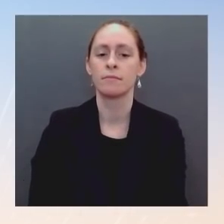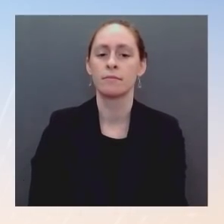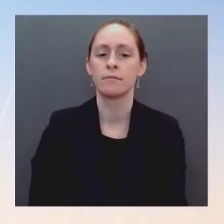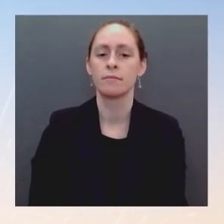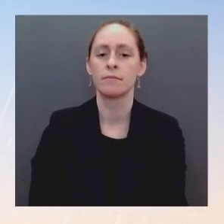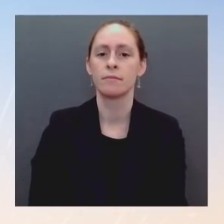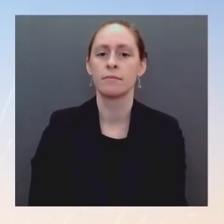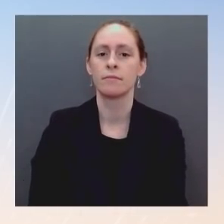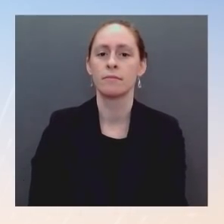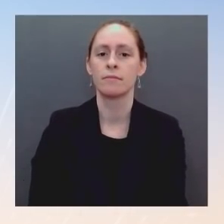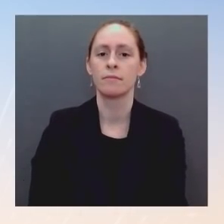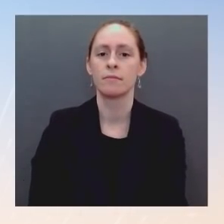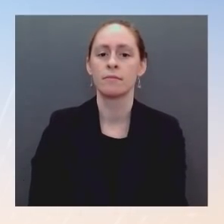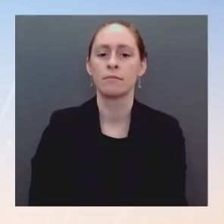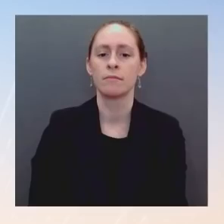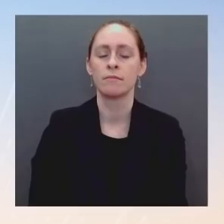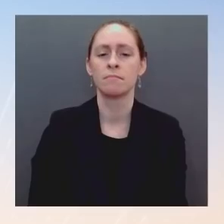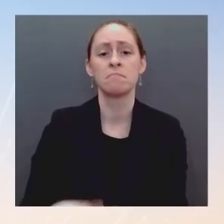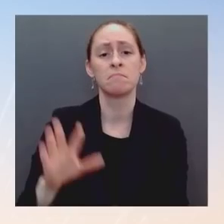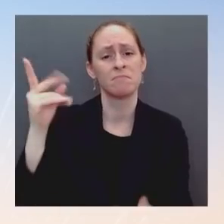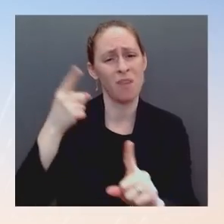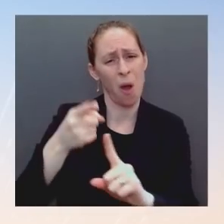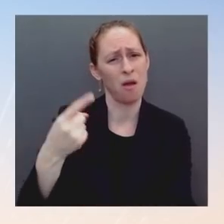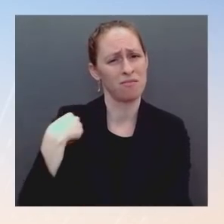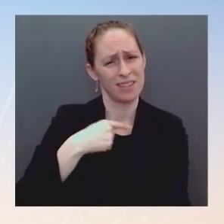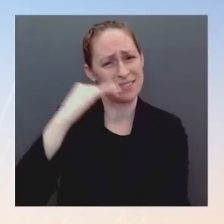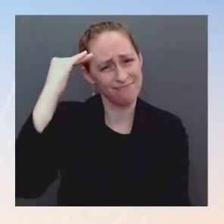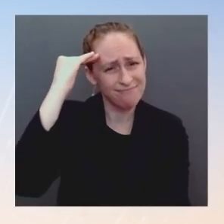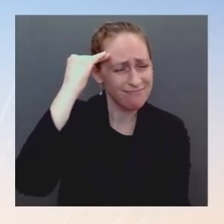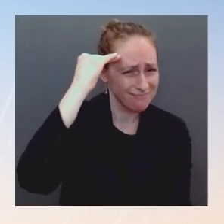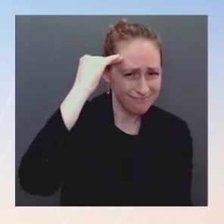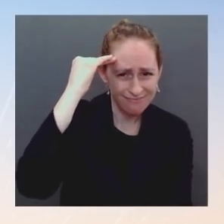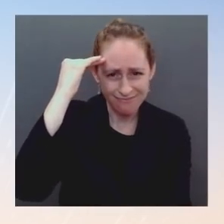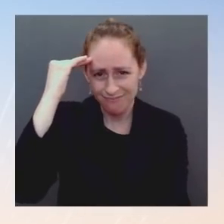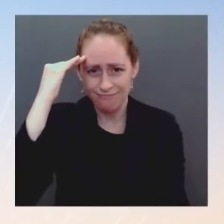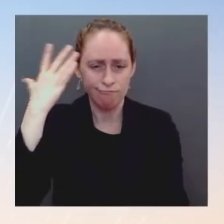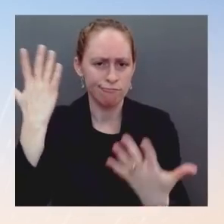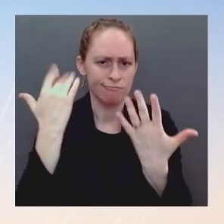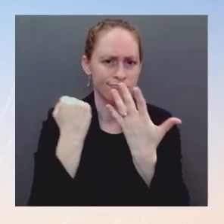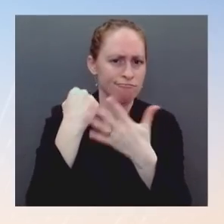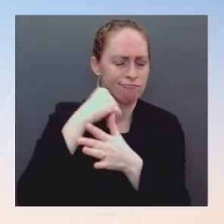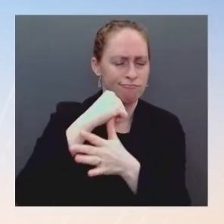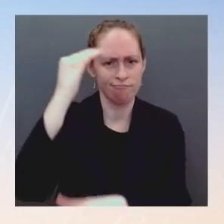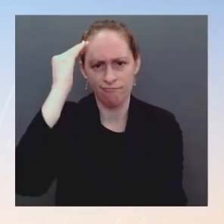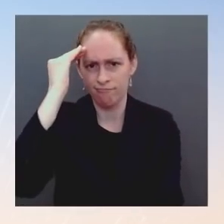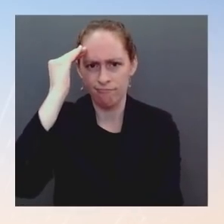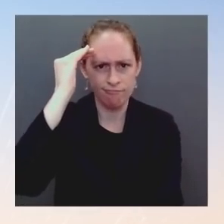and you saw our U.N. ambassador do this in the -- at the -- at the session this morning --